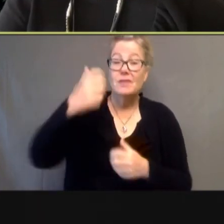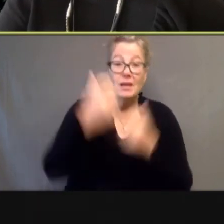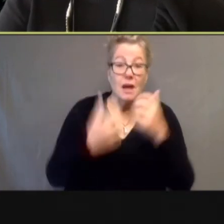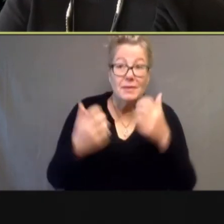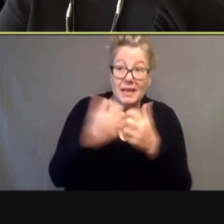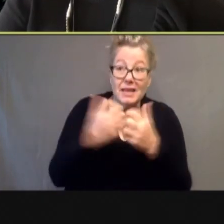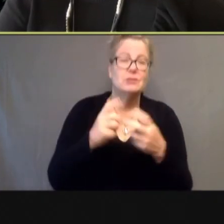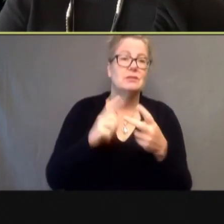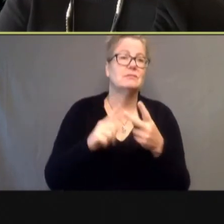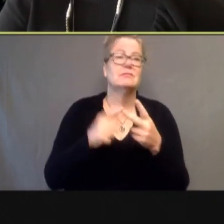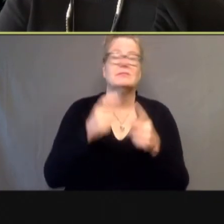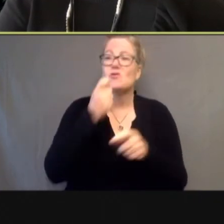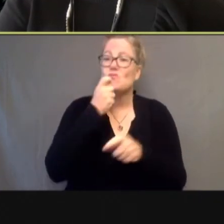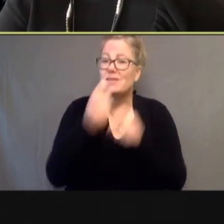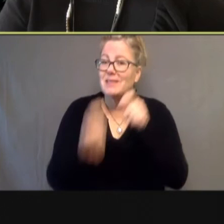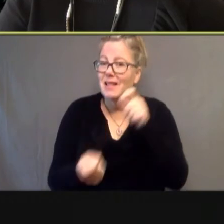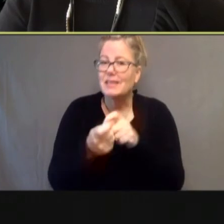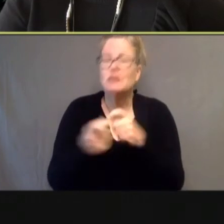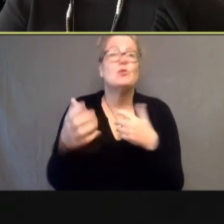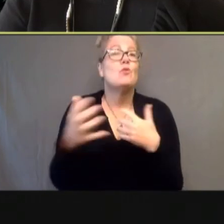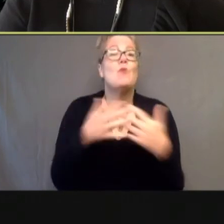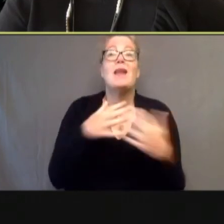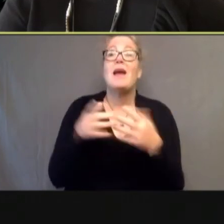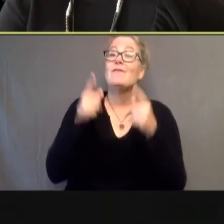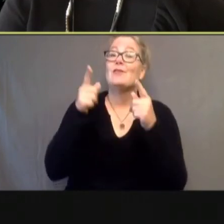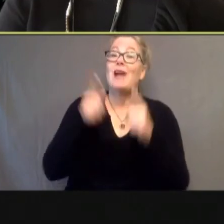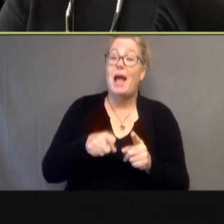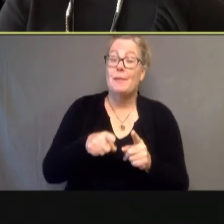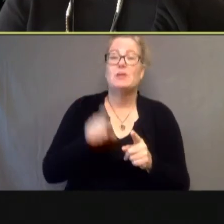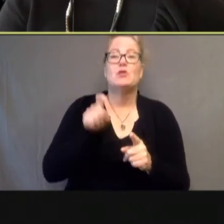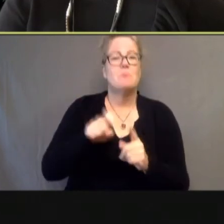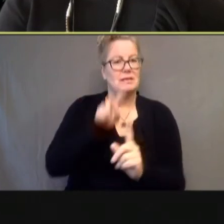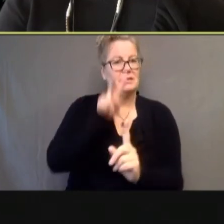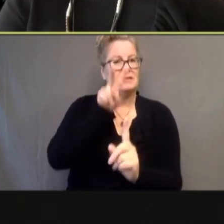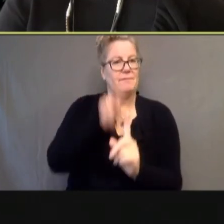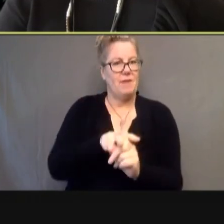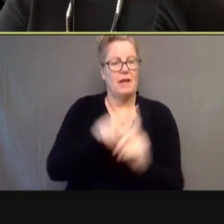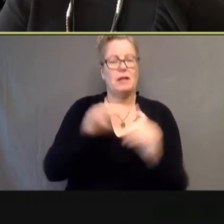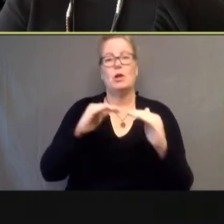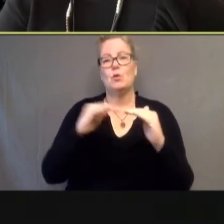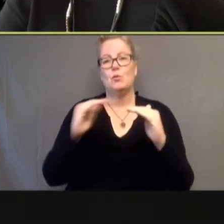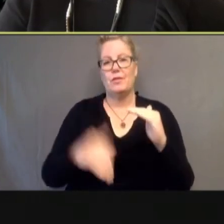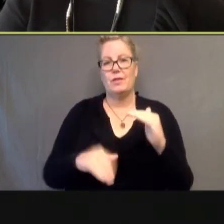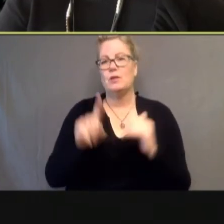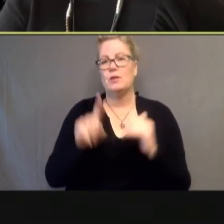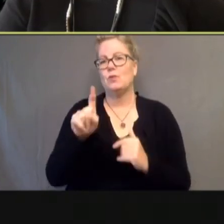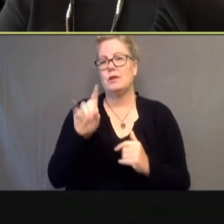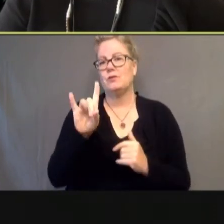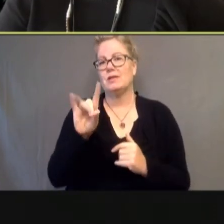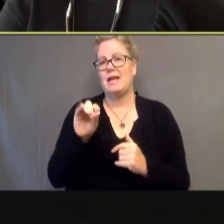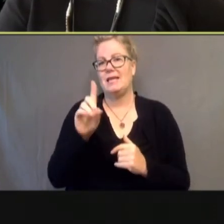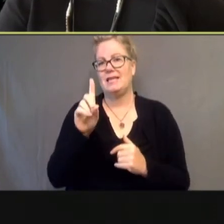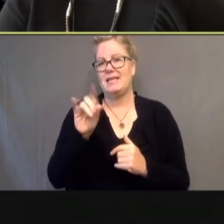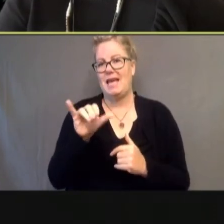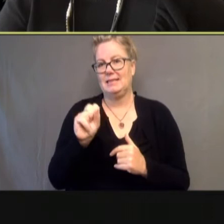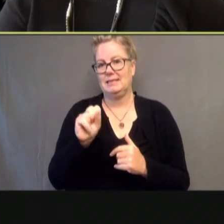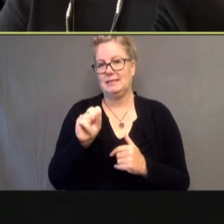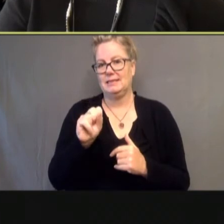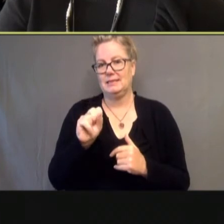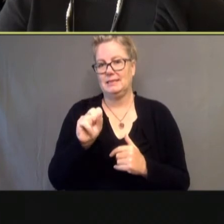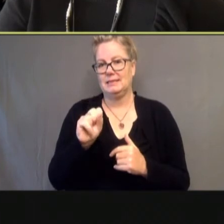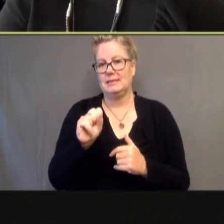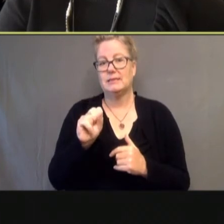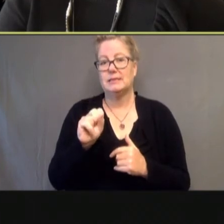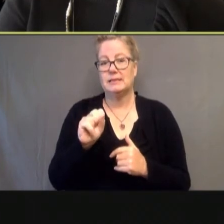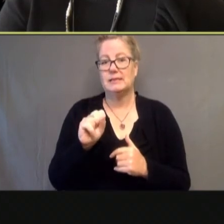it has to be within 180 days. For employment and others it may be longer depending on if